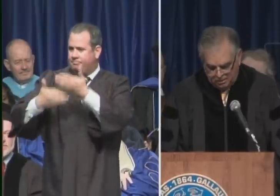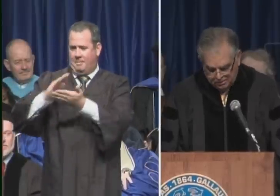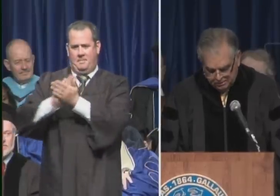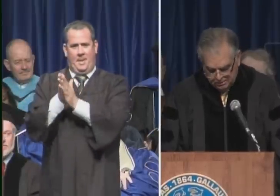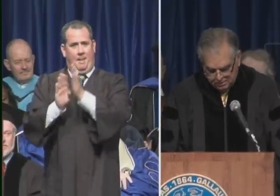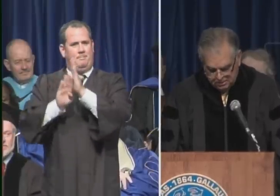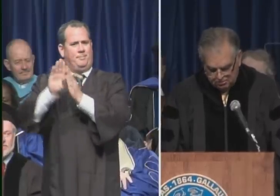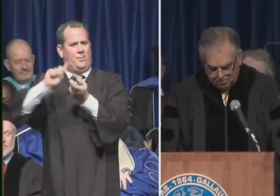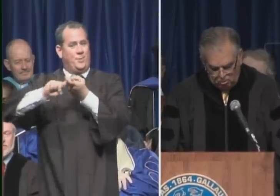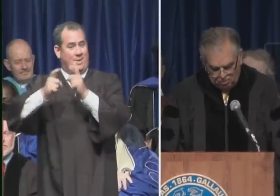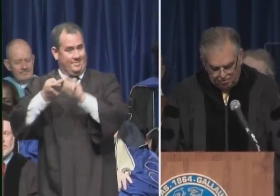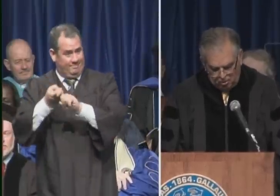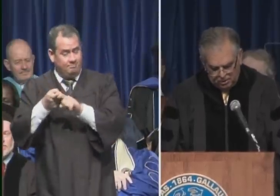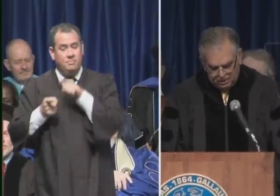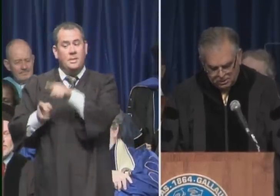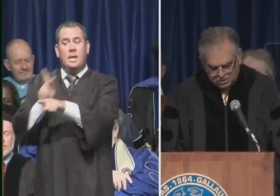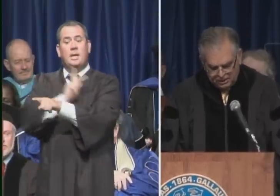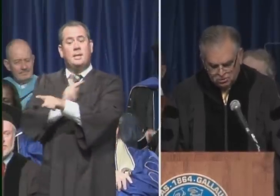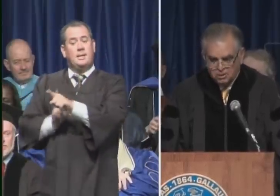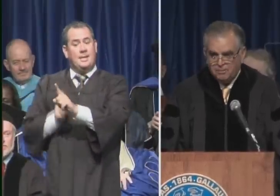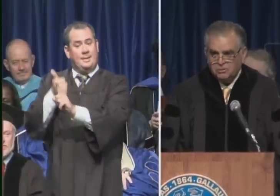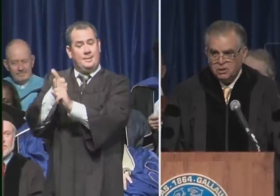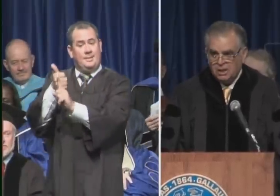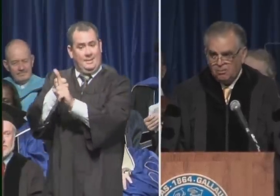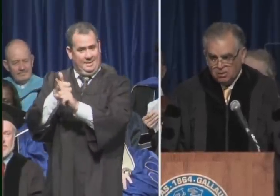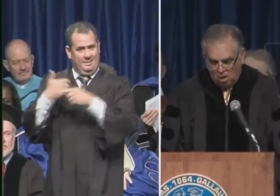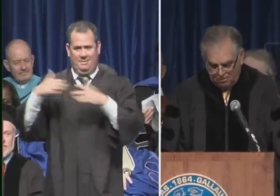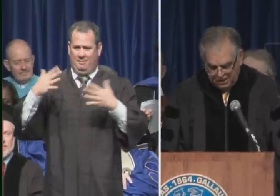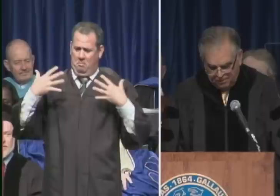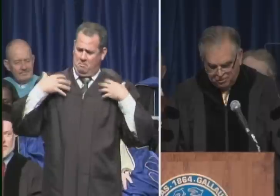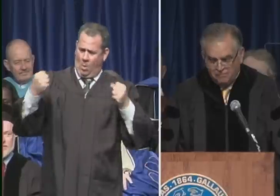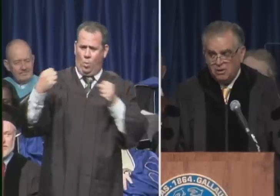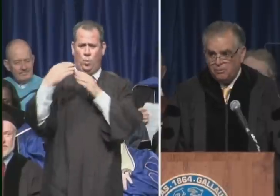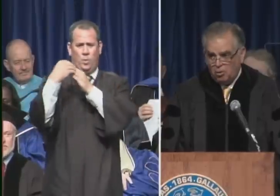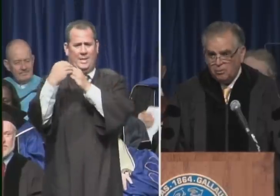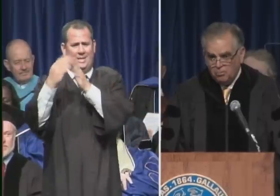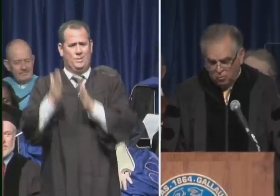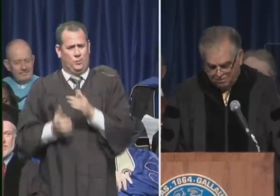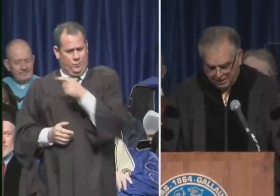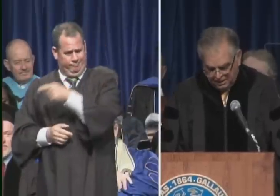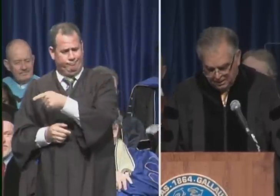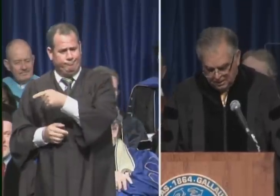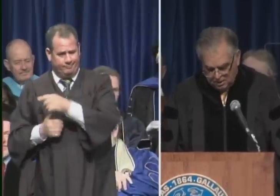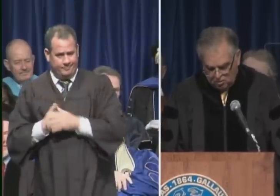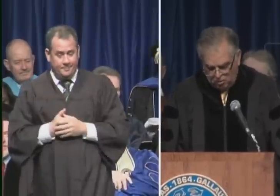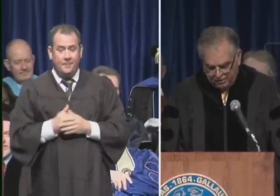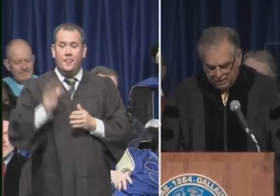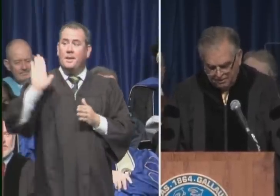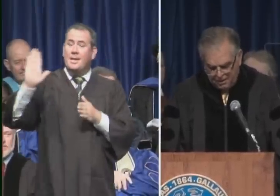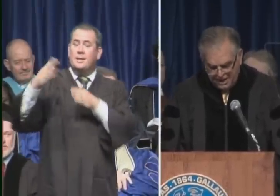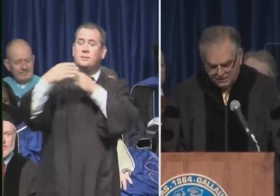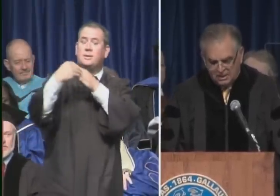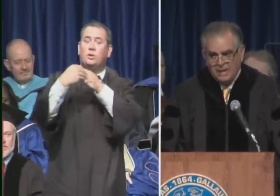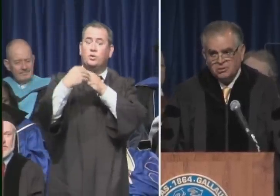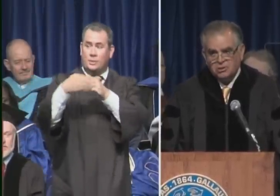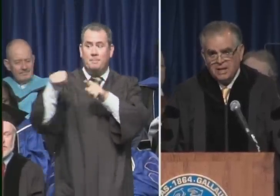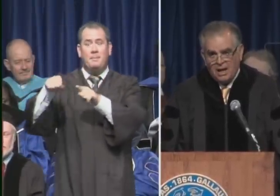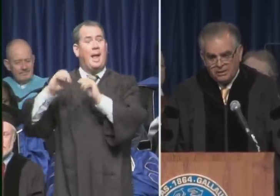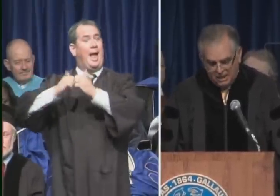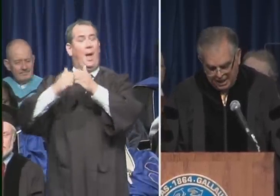but more importantly his leadership was a culmination of an important movement, one that impacted not just Gallaudet,